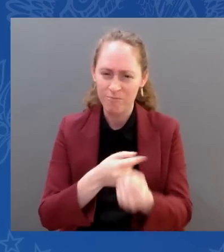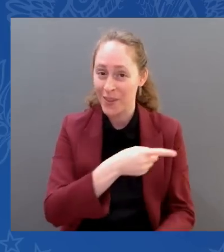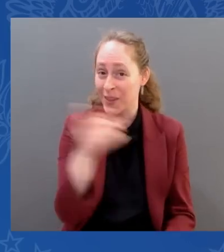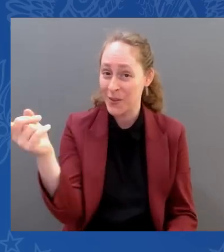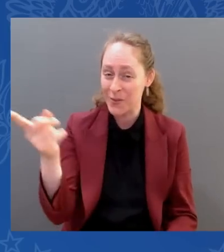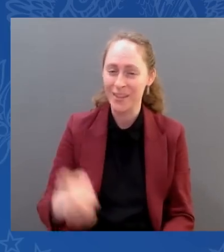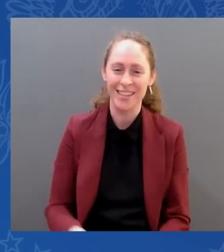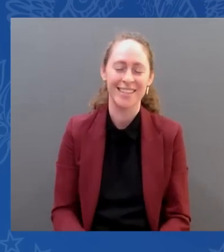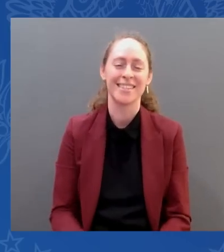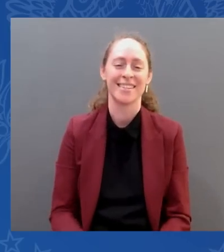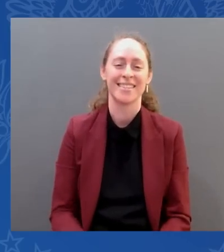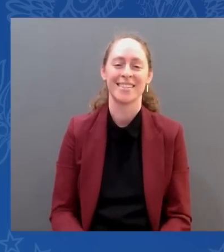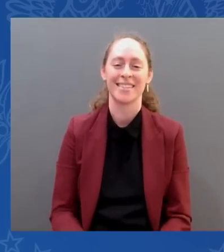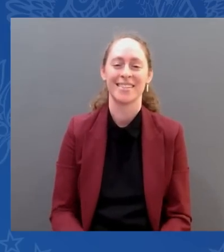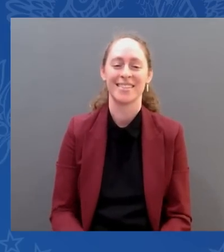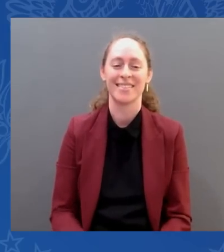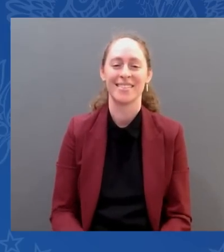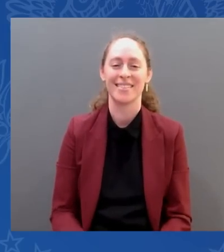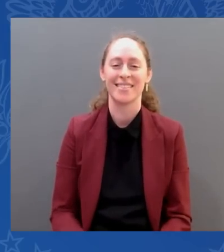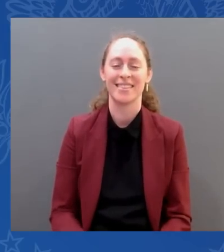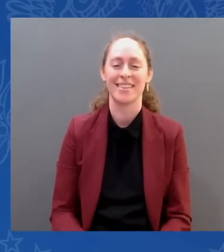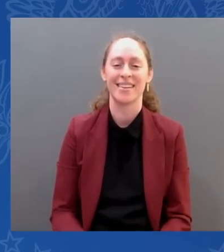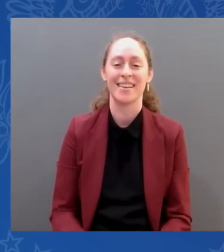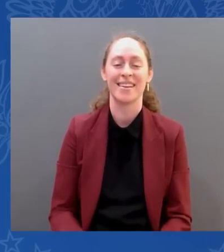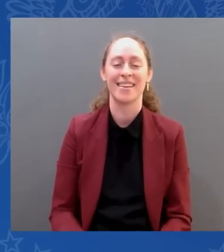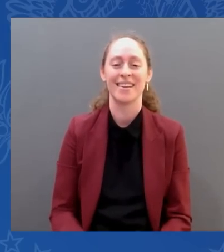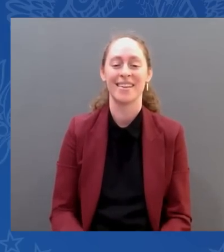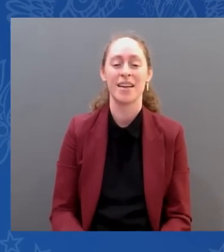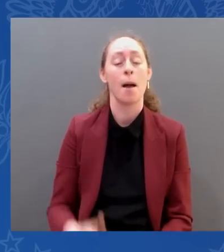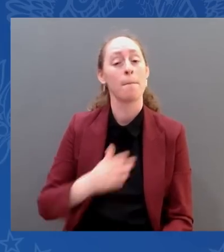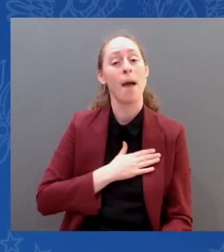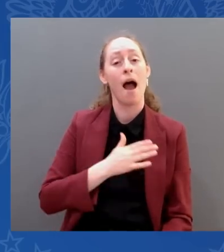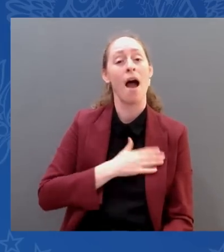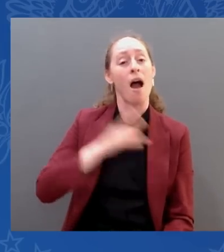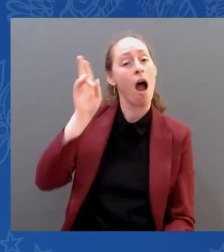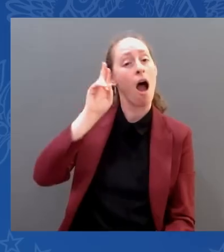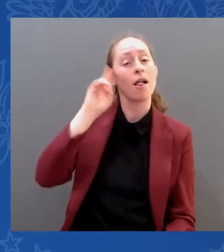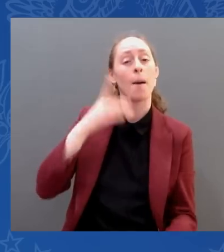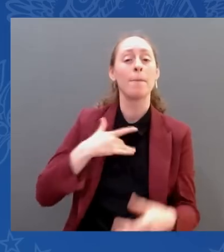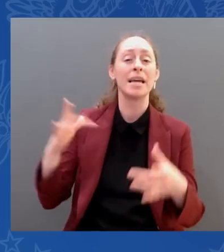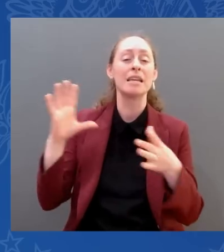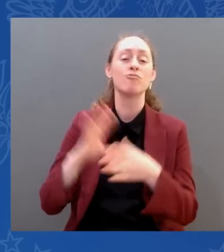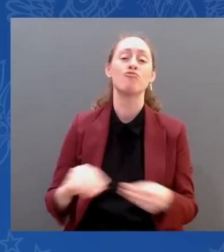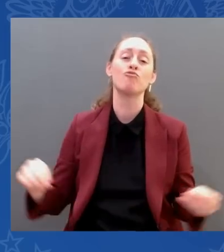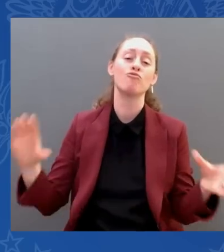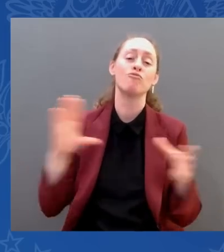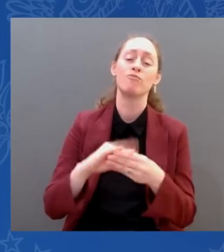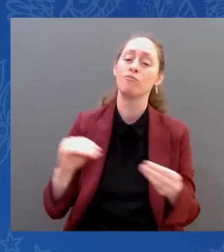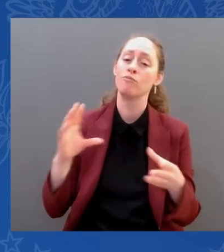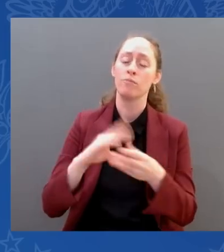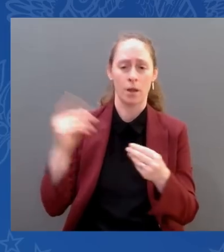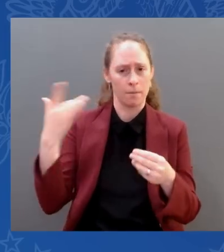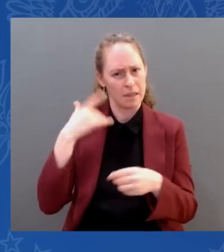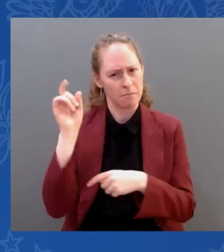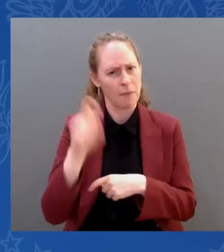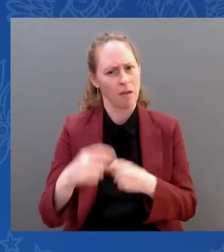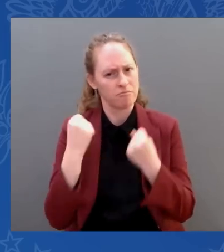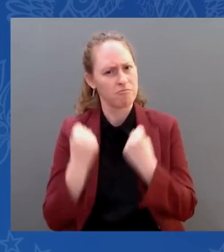Well, he's labor from forehead to the tip of his toes. He used to run a labor's outf- -- union. Look, folks, today I'd like to speak